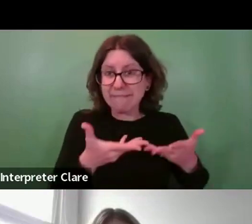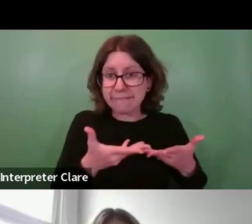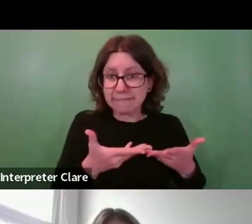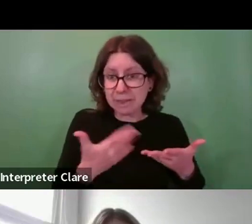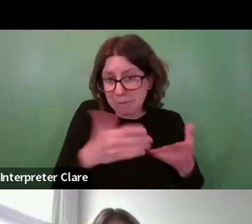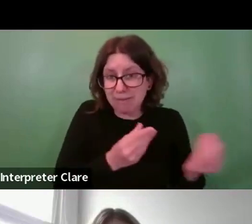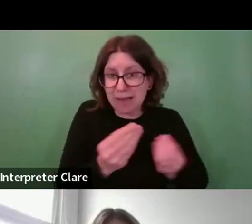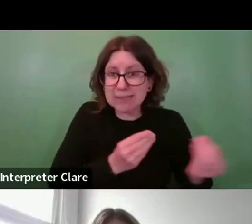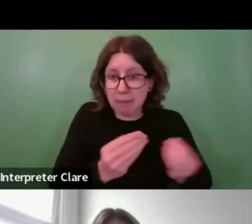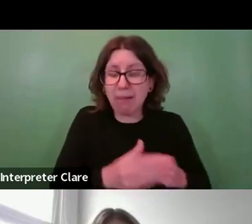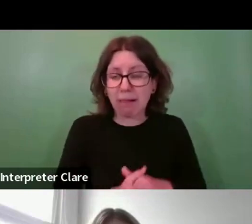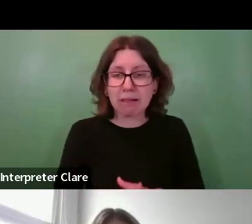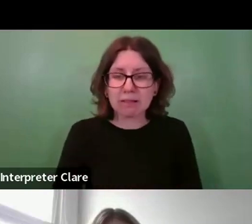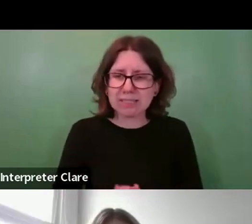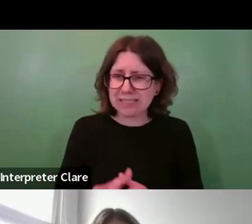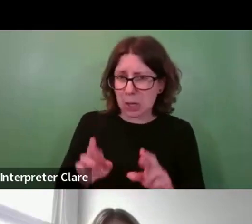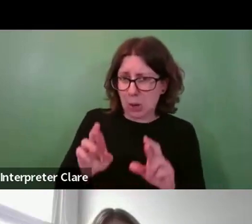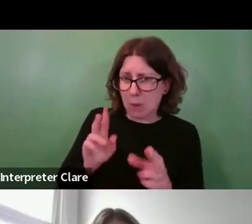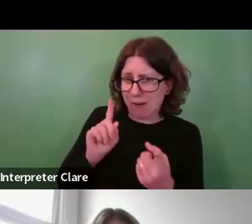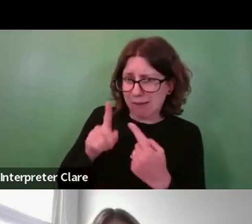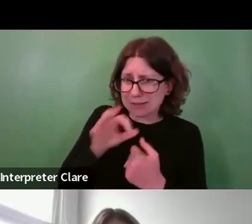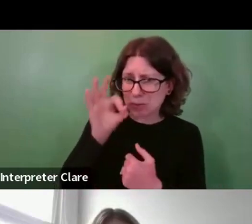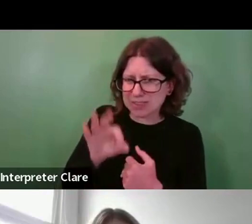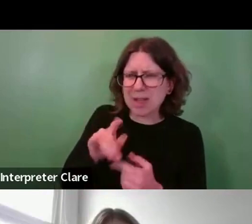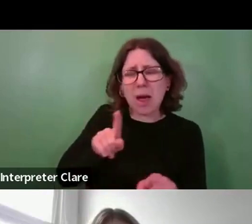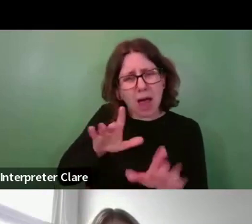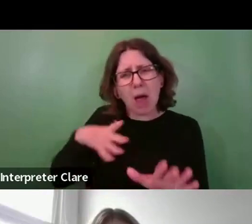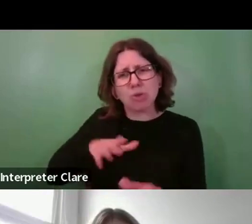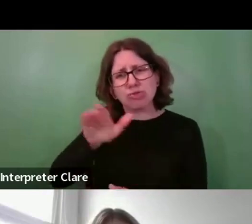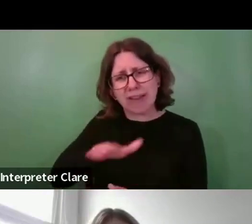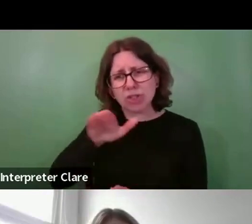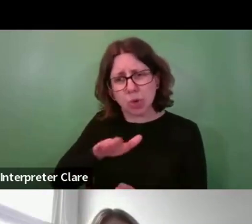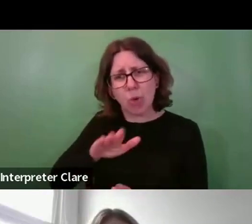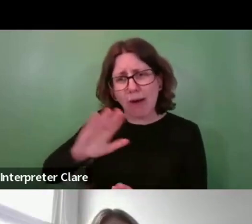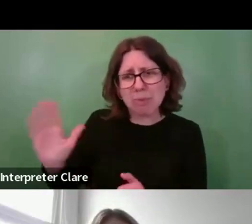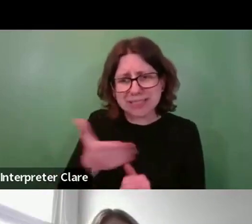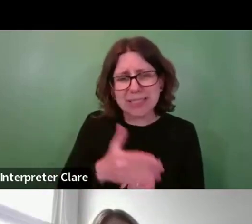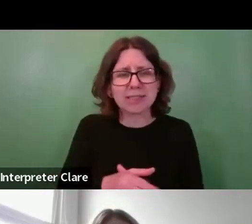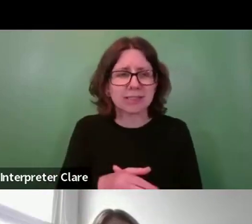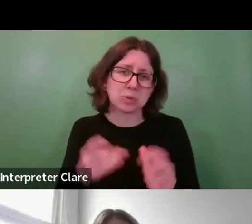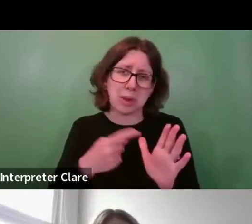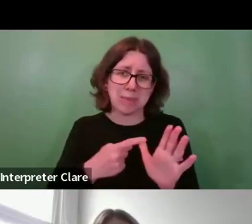but I suppose I'm trying to be reassuring. Amelia: Yeah, no, it's really, really helpful to hear. Thank you so much.